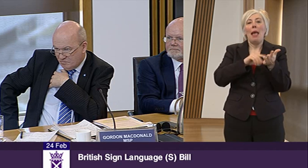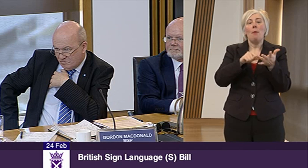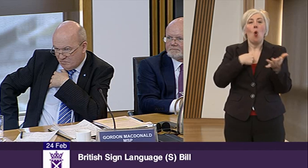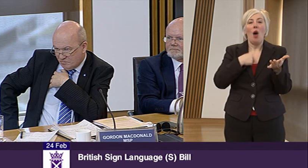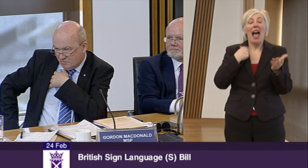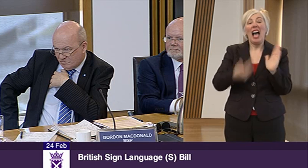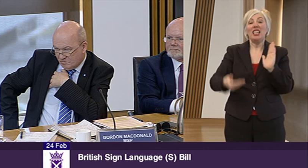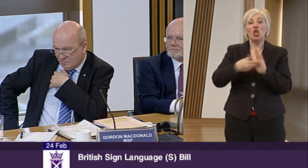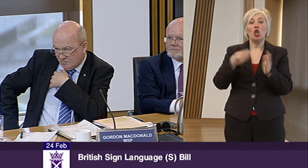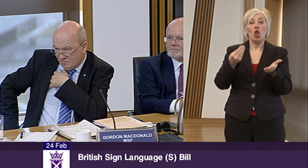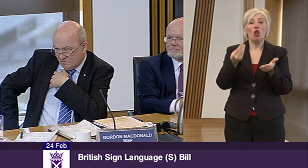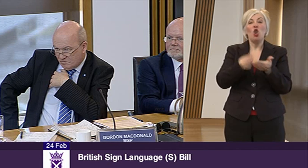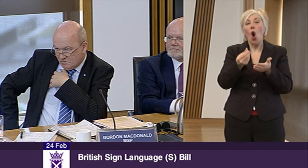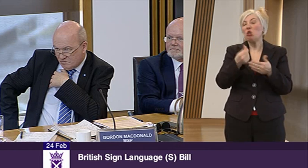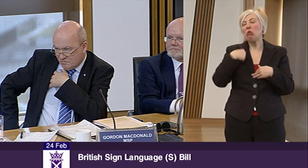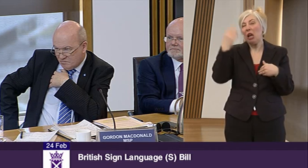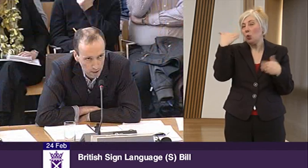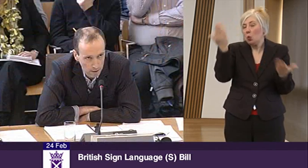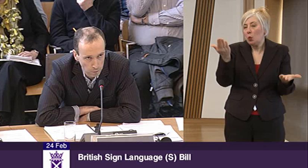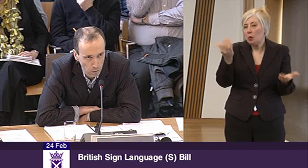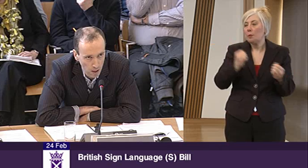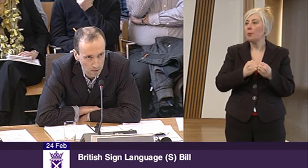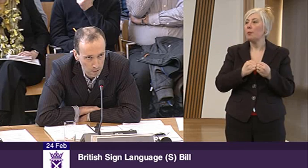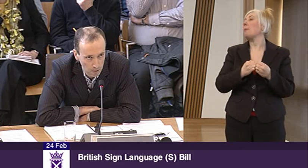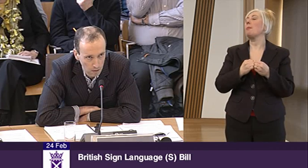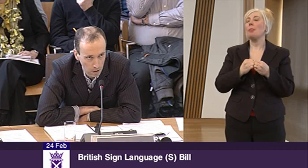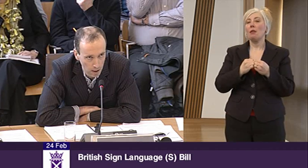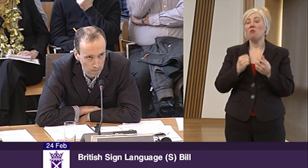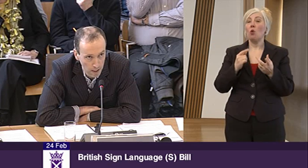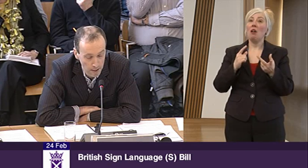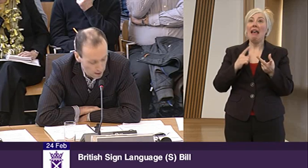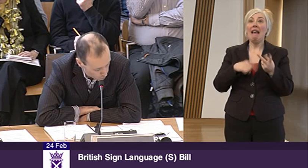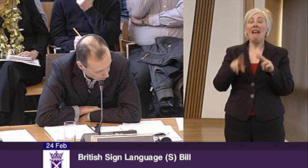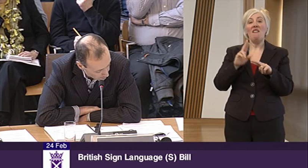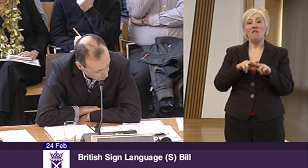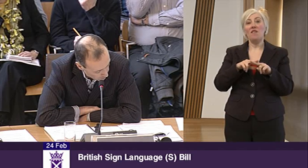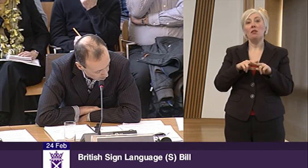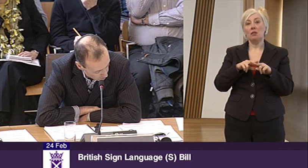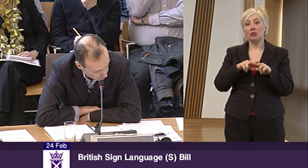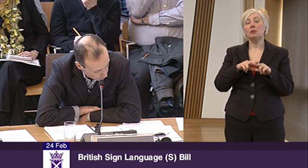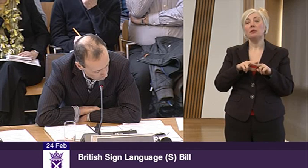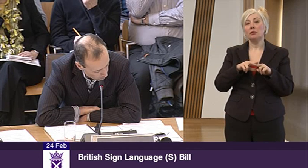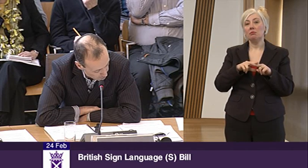have not done any additional costing. It appears that there would be about £6 million of additional